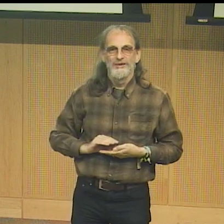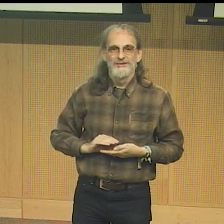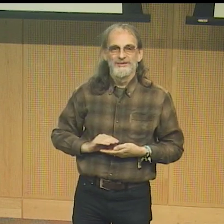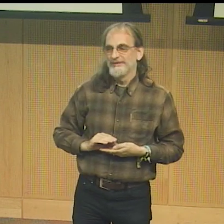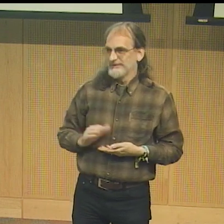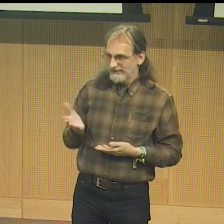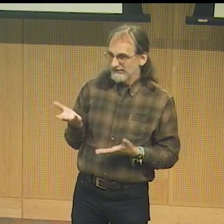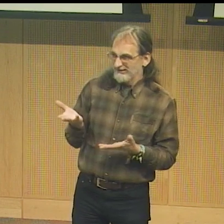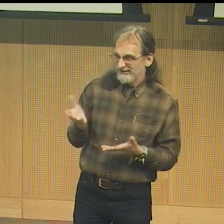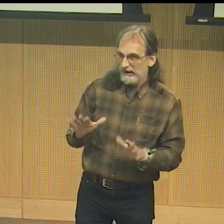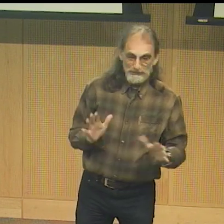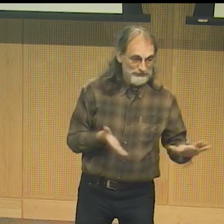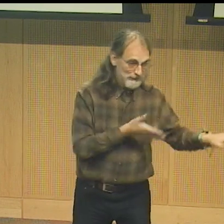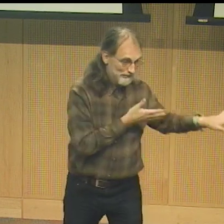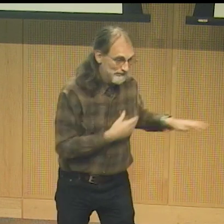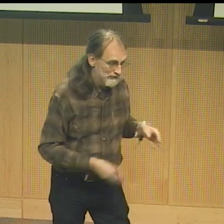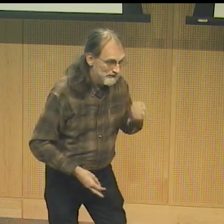a sense of damage to their self.